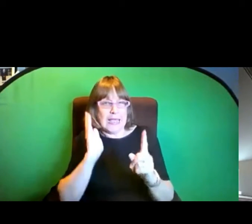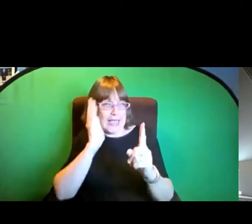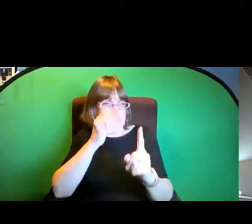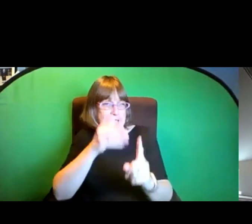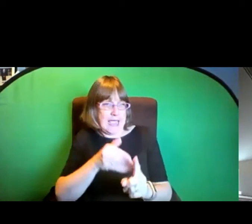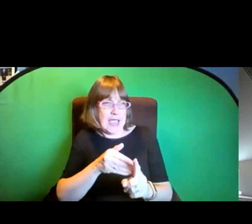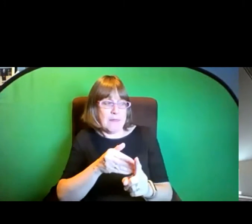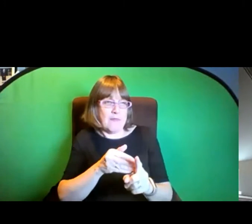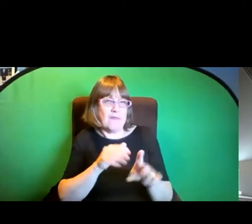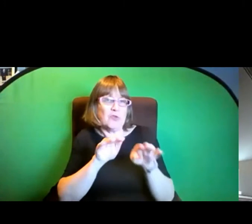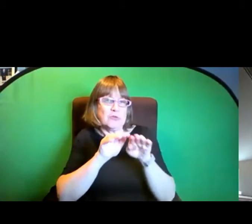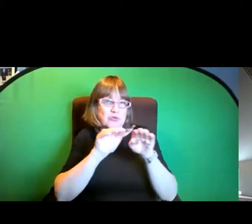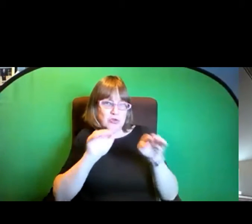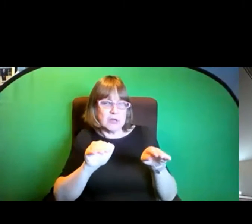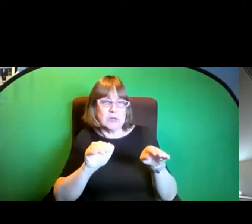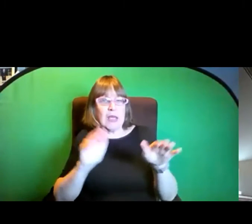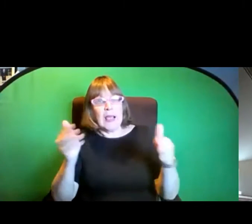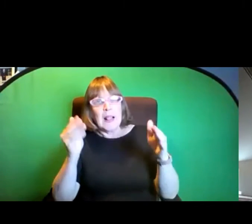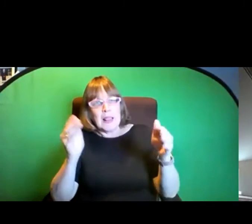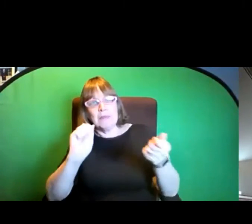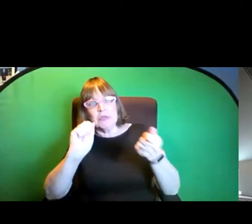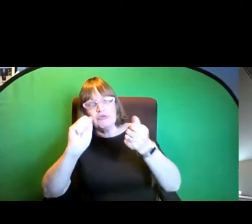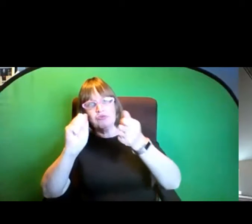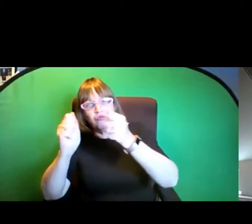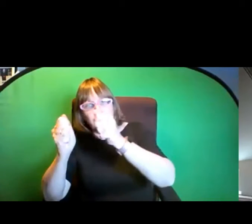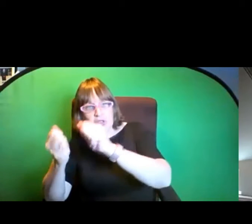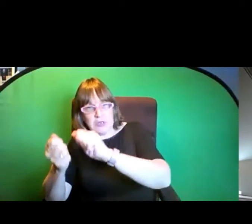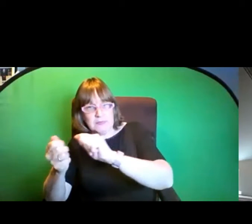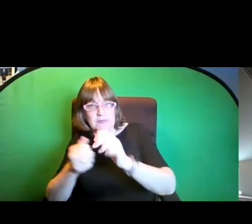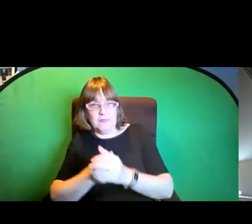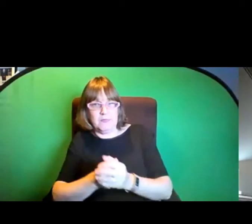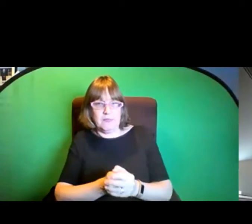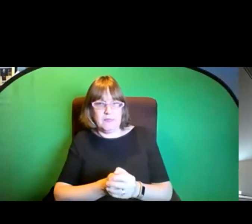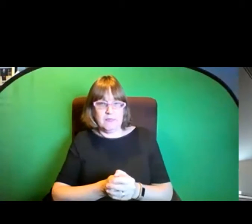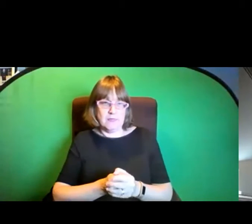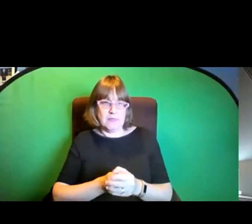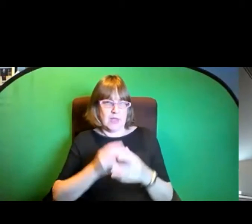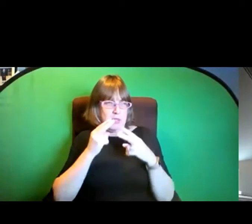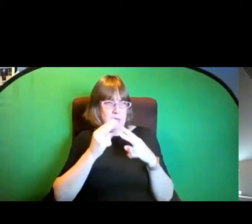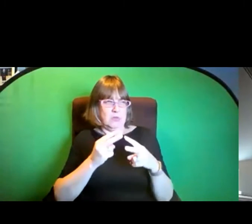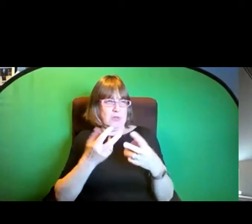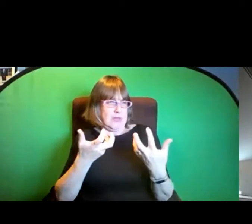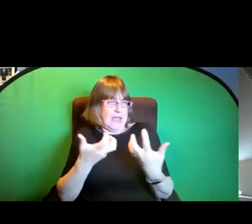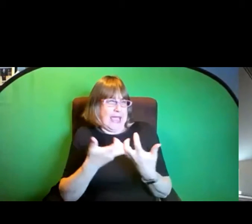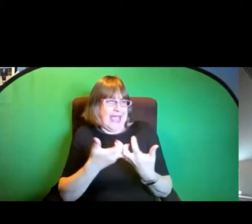and rapid climate transition, a lot of the work looks at how, is informed very much by workers